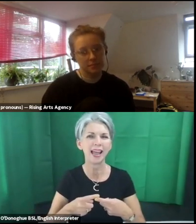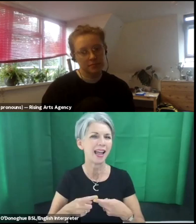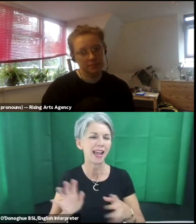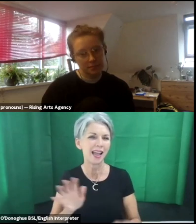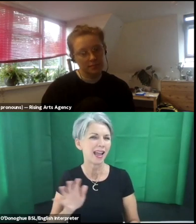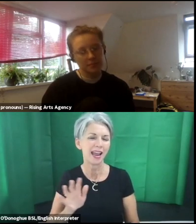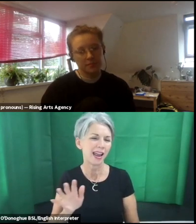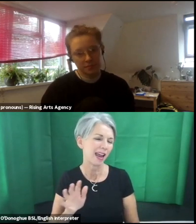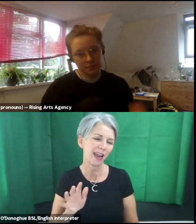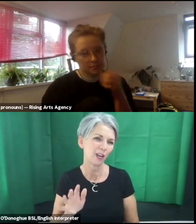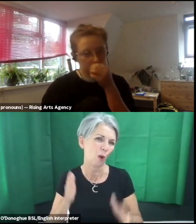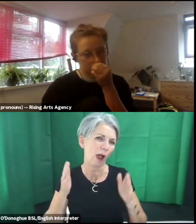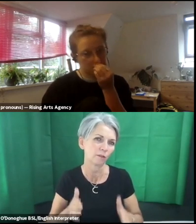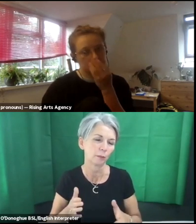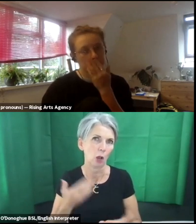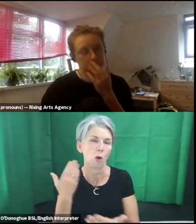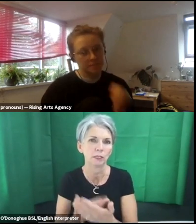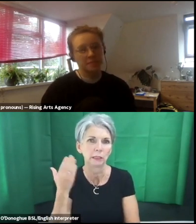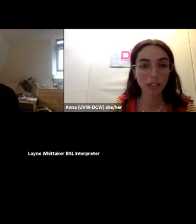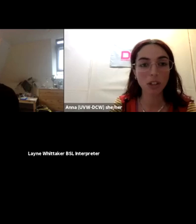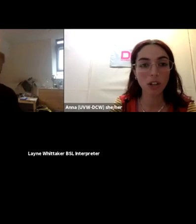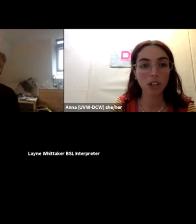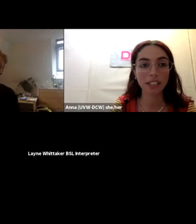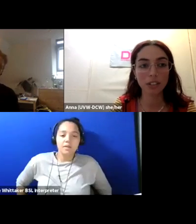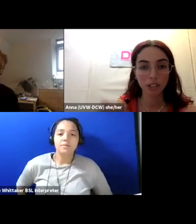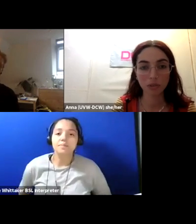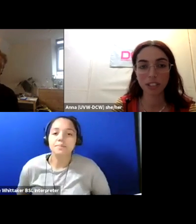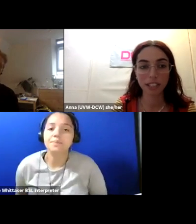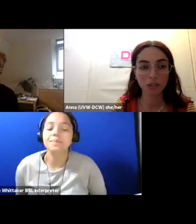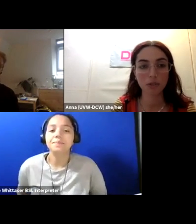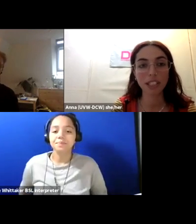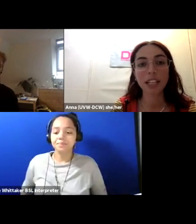have to be obsessed and passionate about employment law and trade union history.